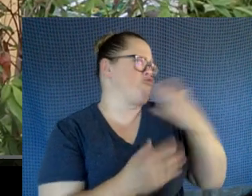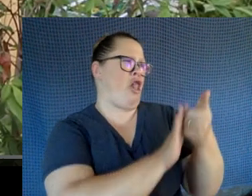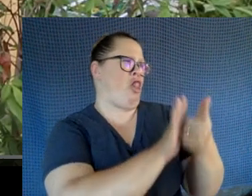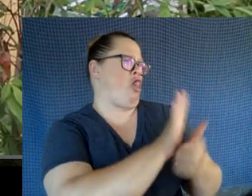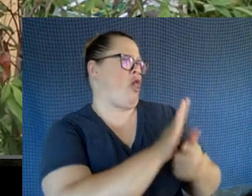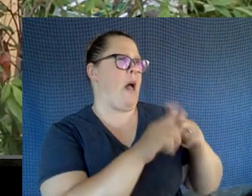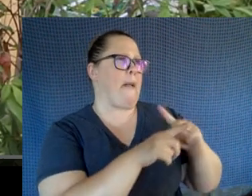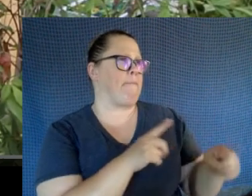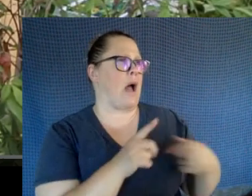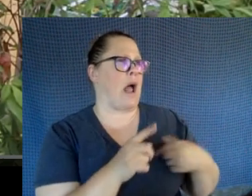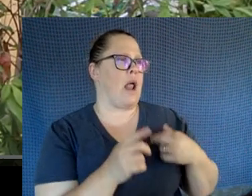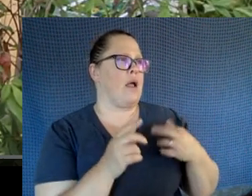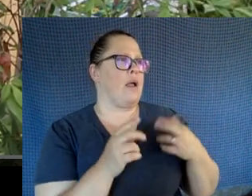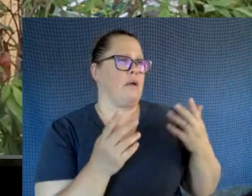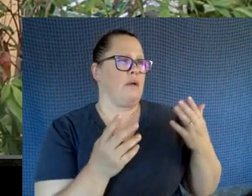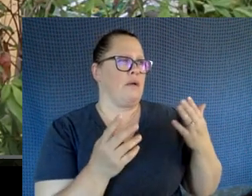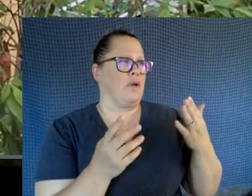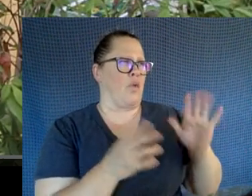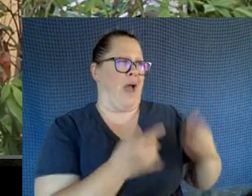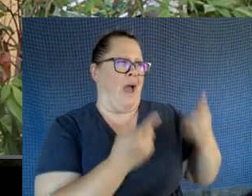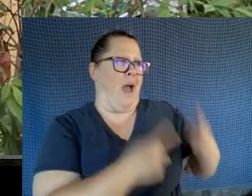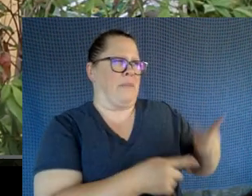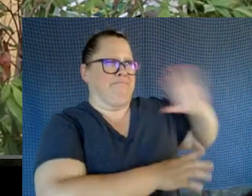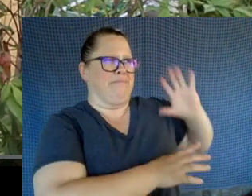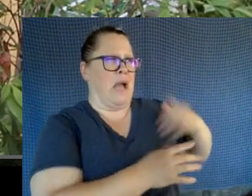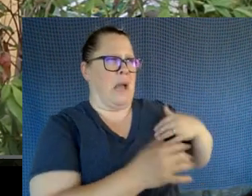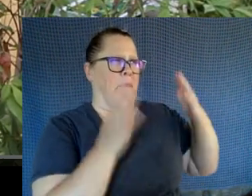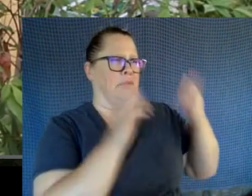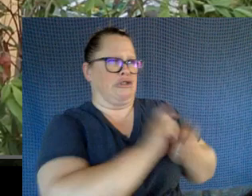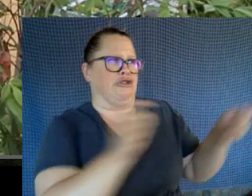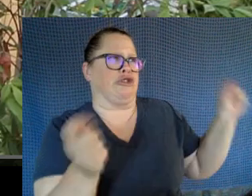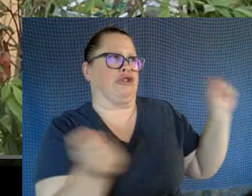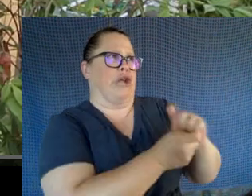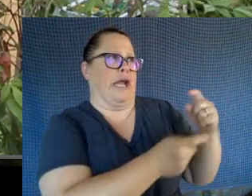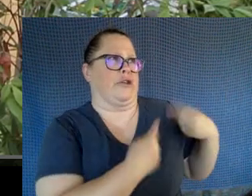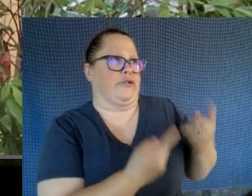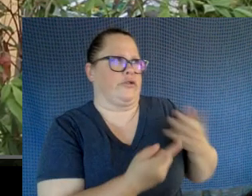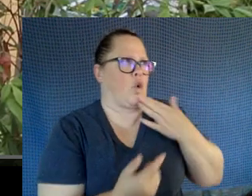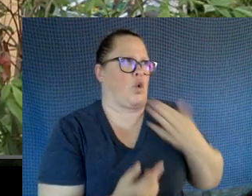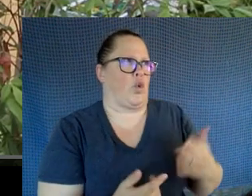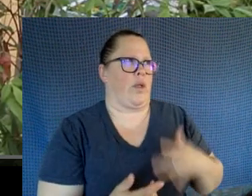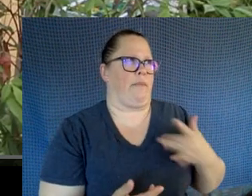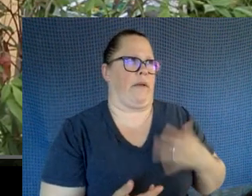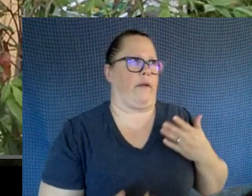things have changed from that . Me too. Tears sting my eyes when I hear the